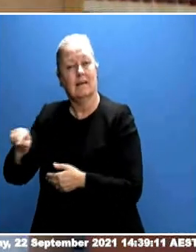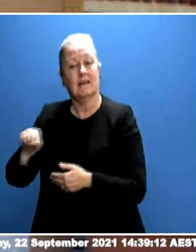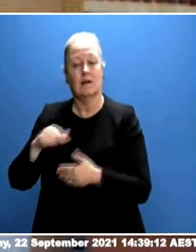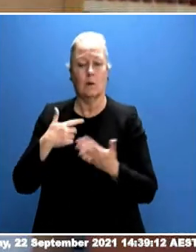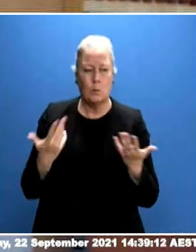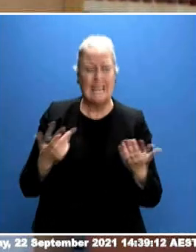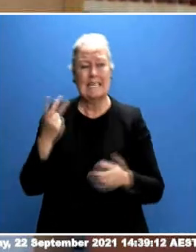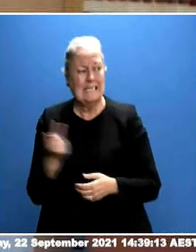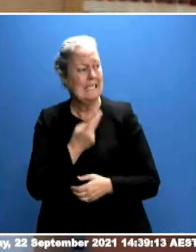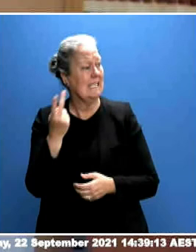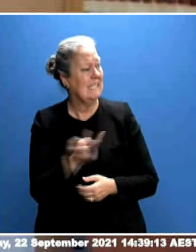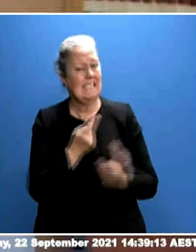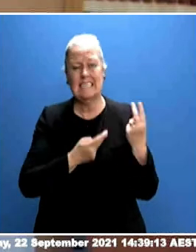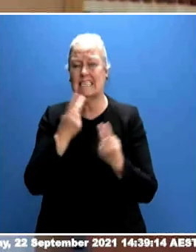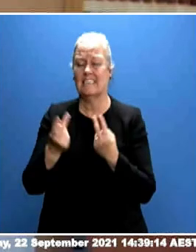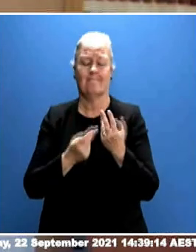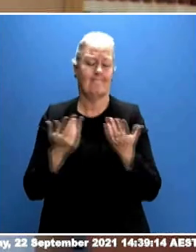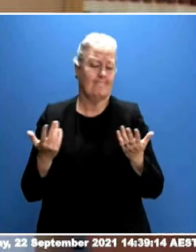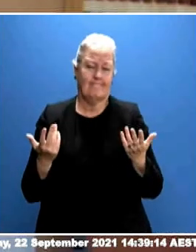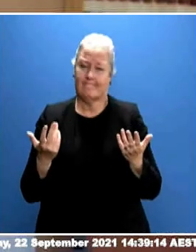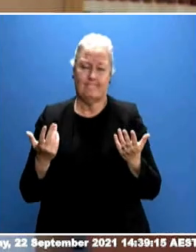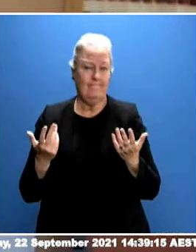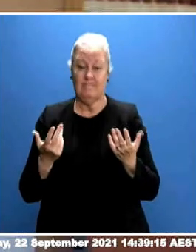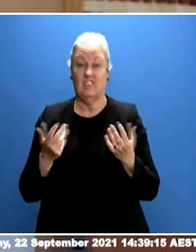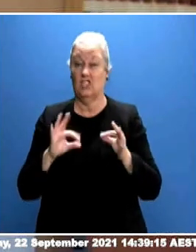We have quite a shortage of child psychiatrists in WA.